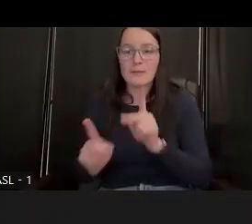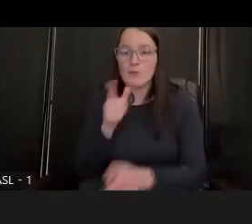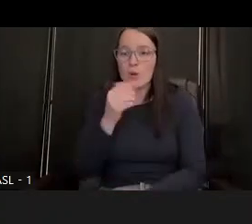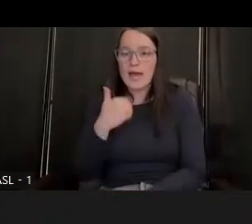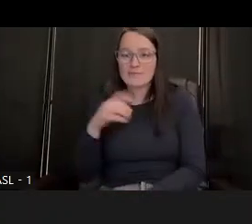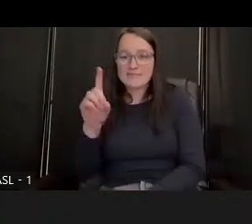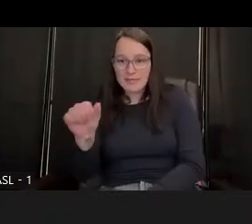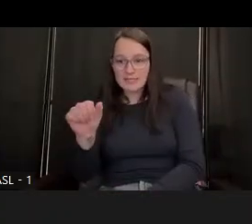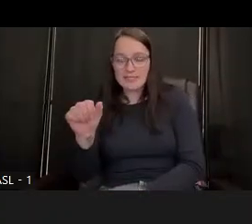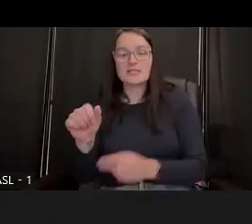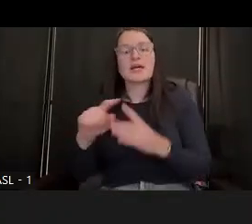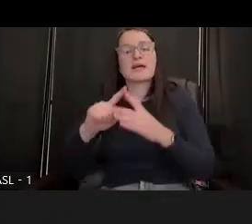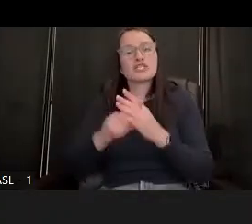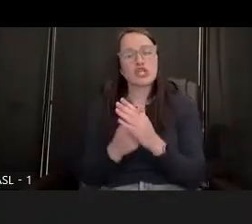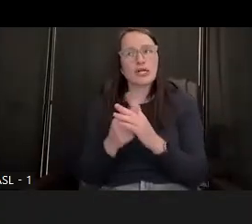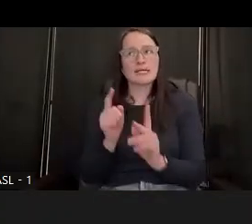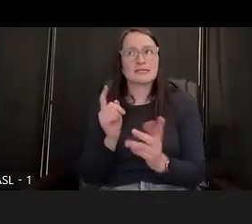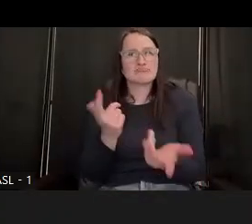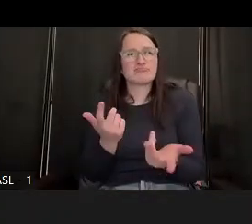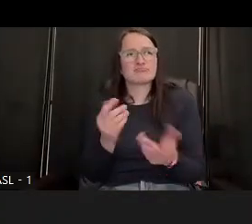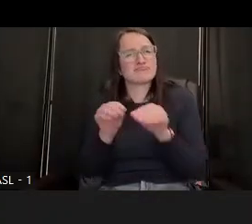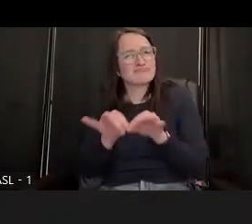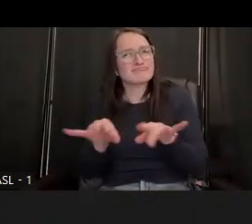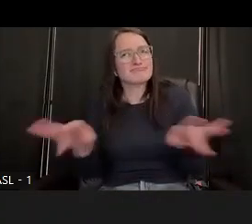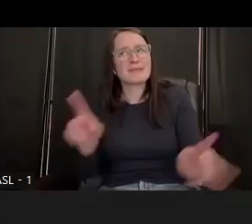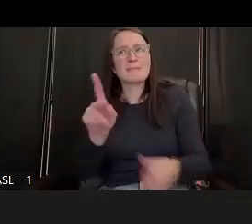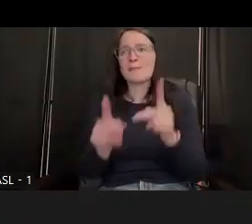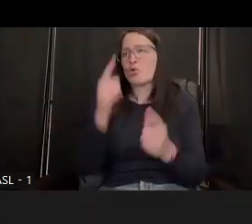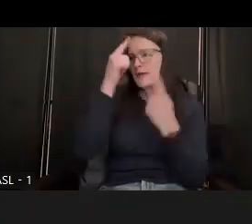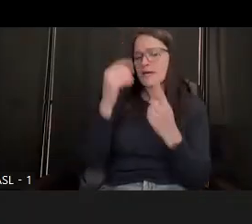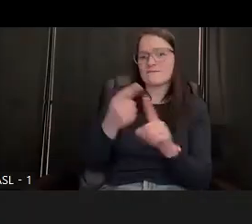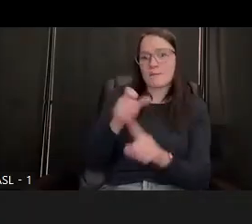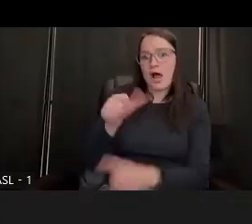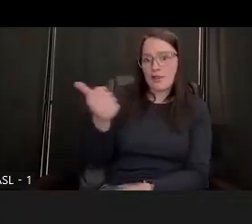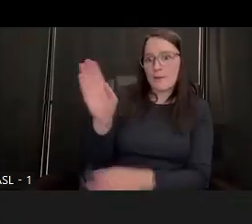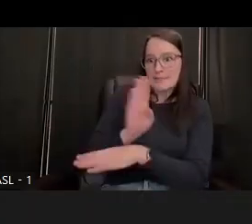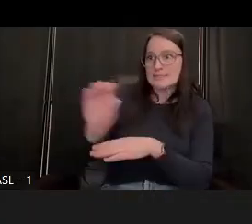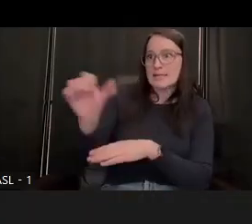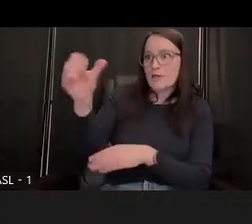to think about their control and influence over hiring for people with disabilities and really